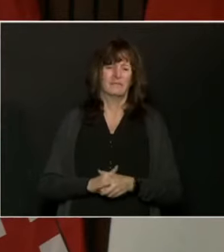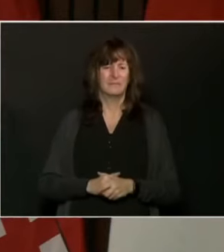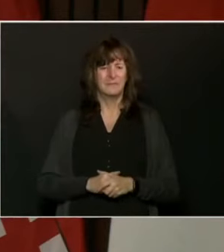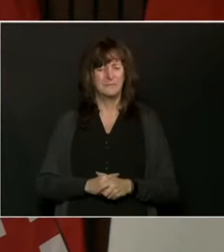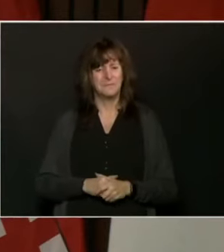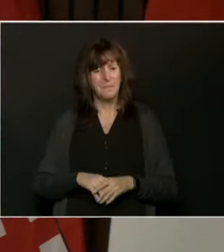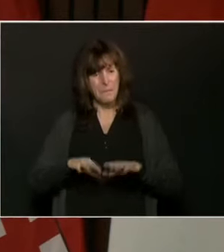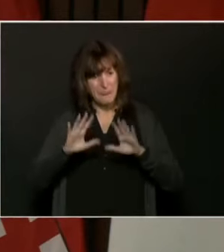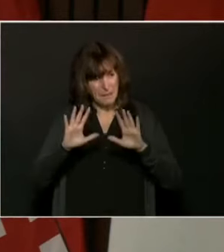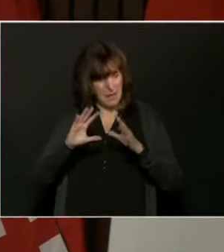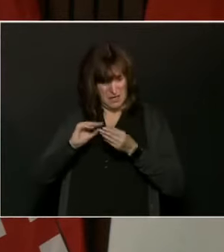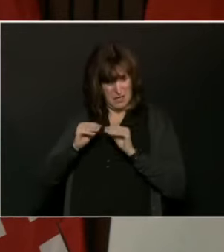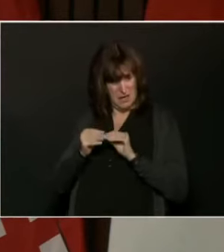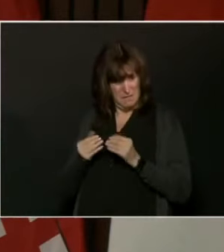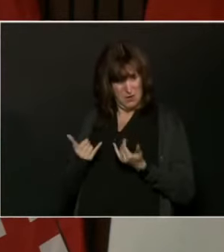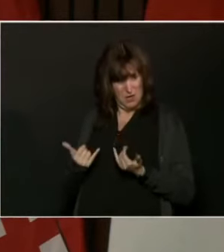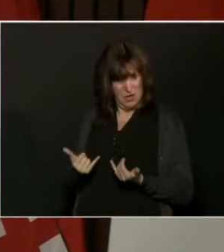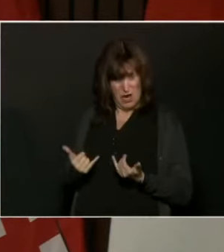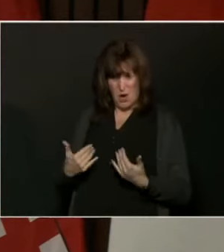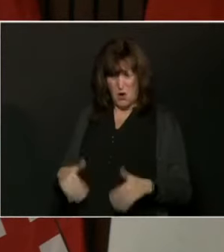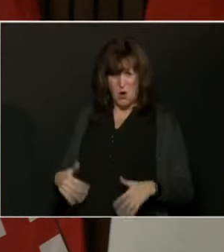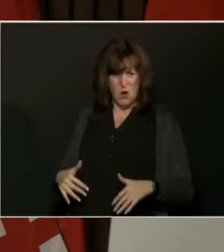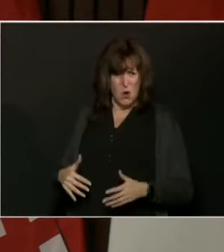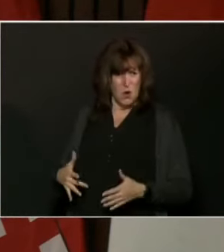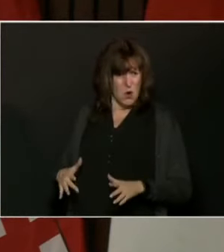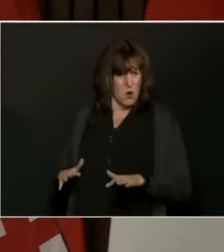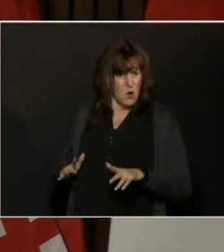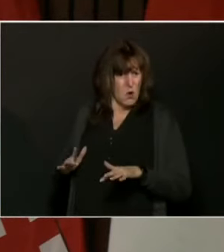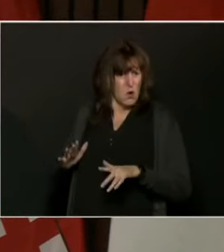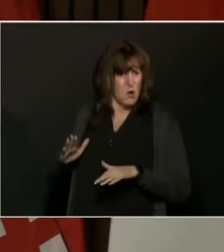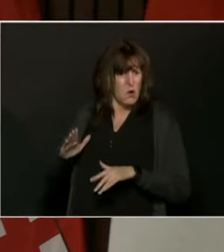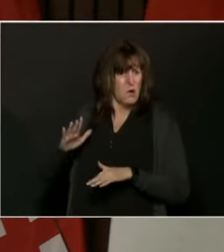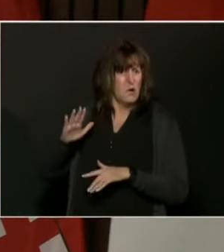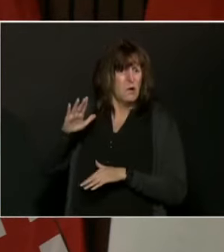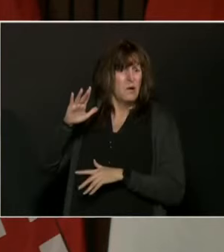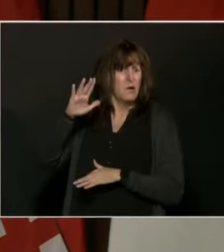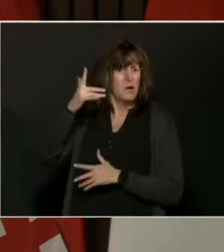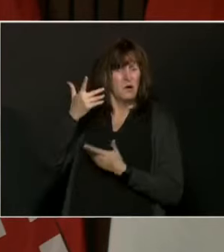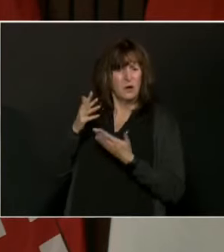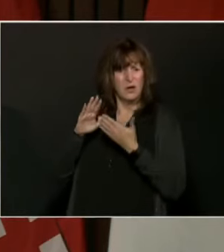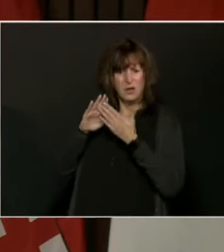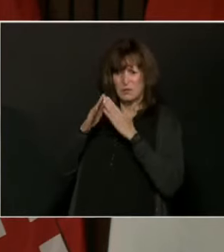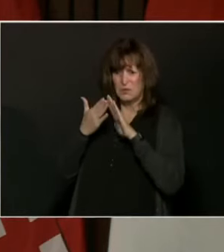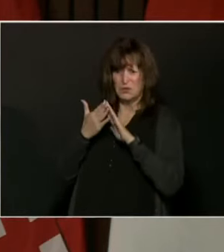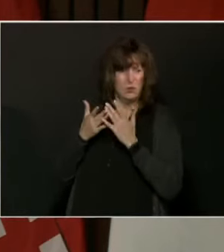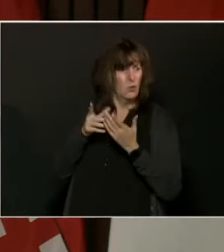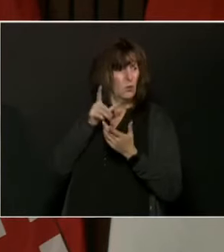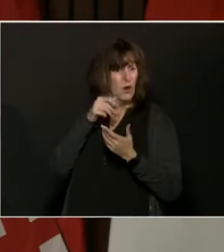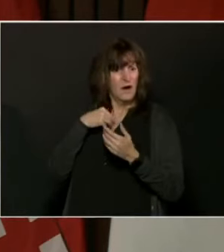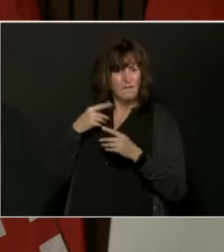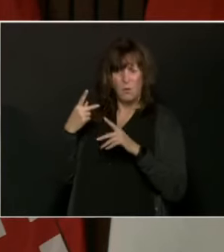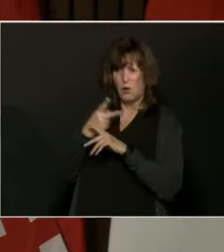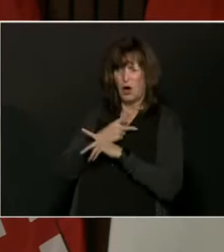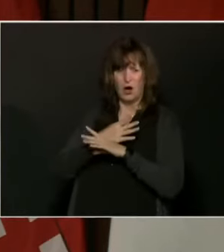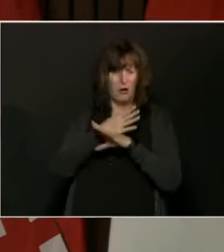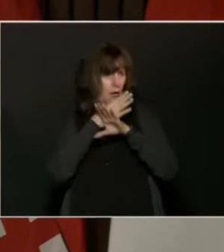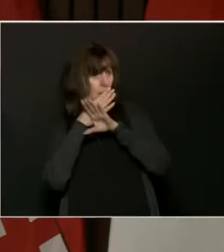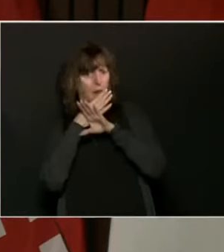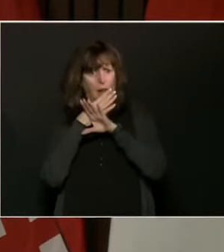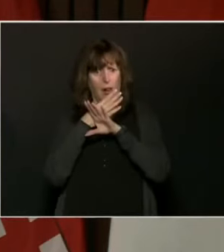CAN BE HELPFUL. I THINK IT'S IMPORTANT TO NOTE